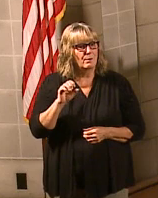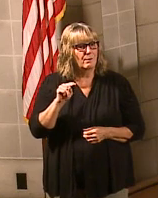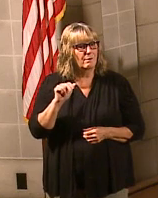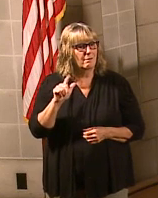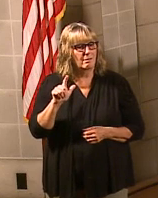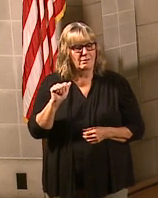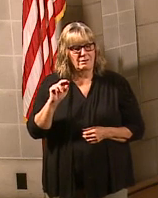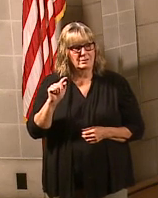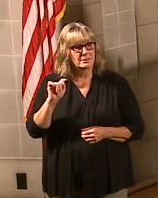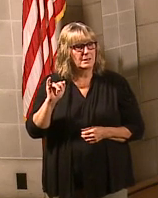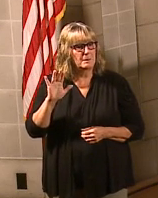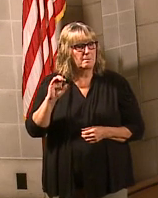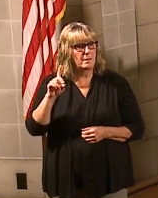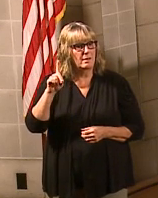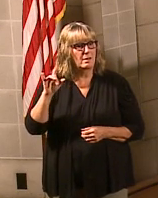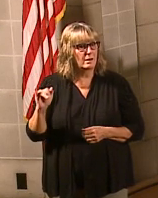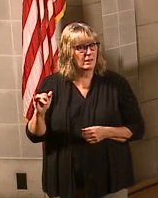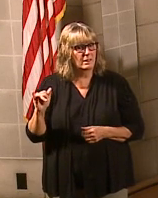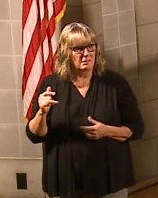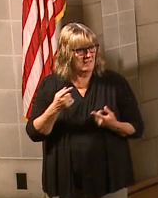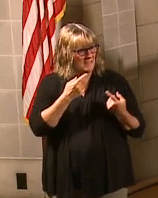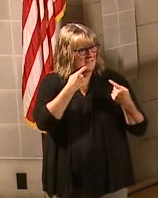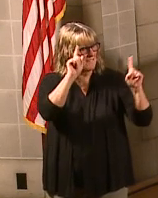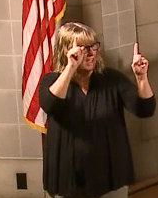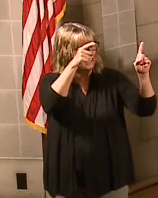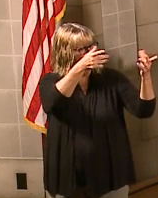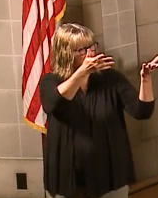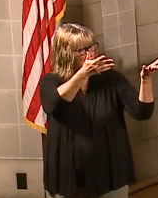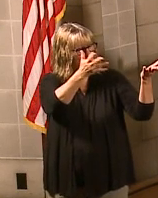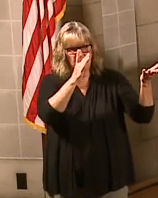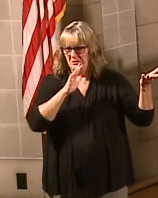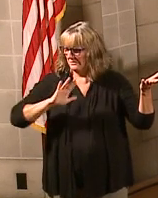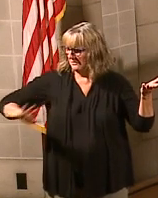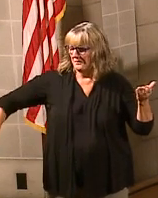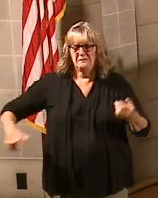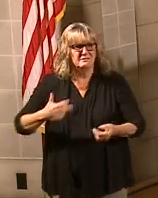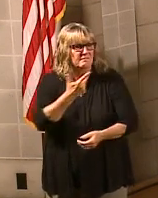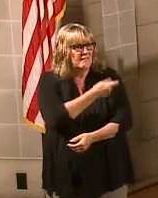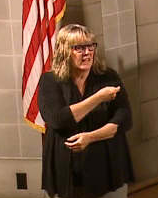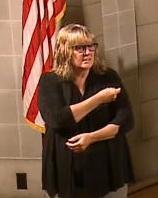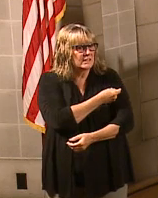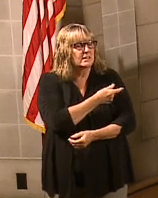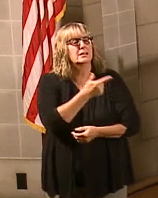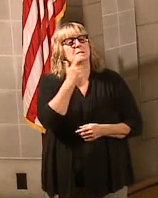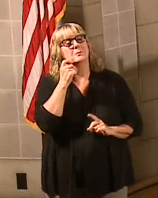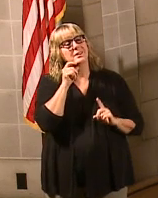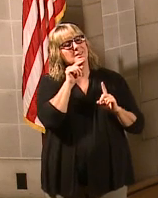SO MARTHA HAS ASKED THE QUESTION A LOT OF US HAVE